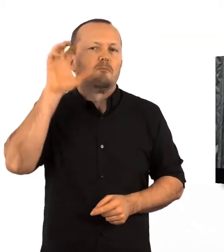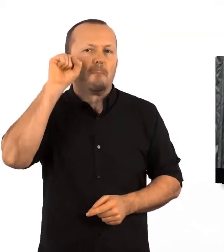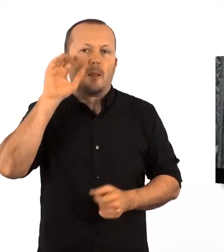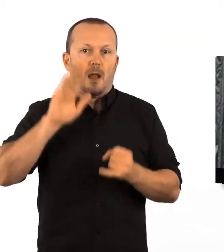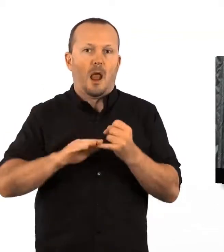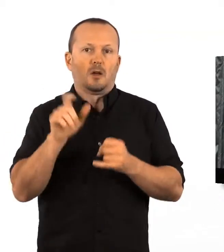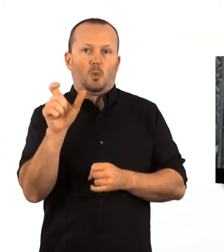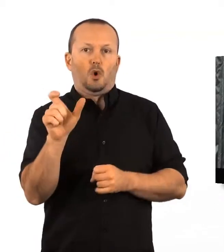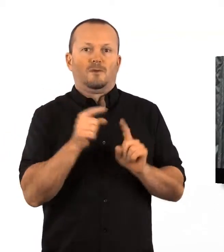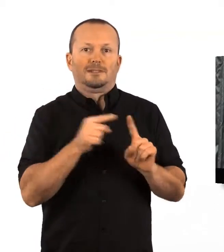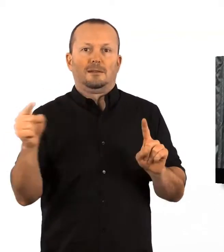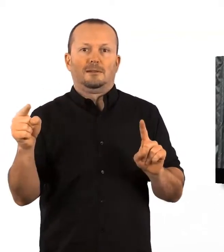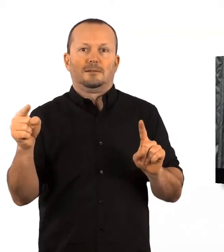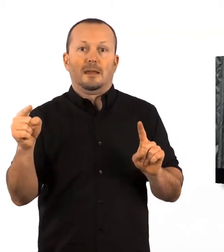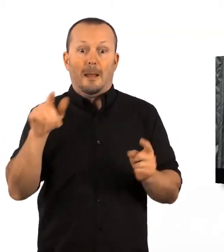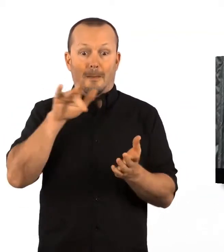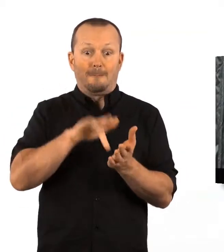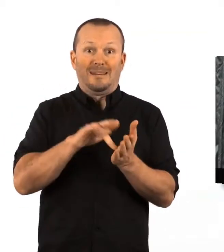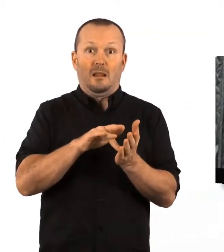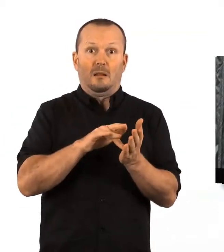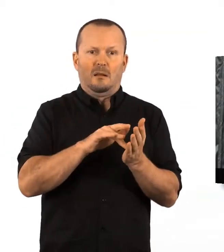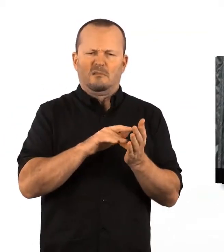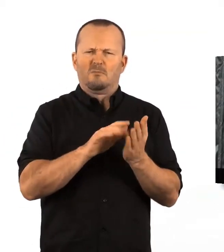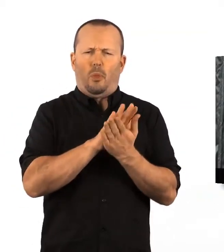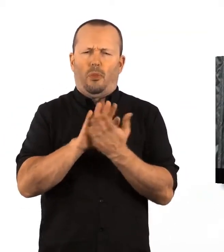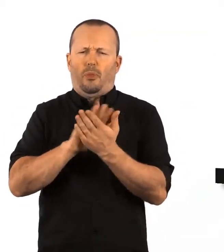than the word that’s in the middle of the sentence. So, putting the key words at the end.